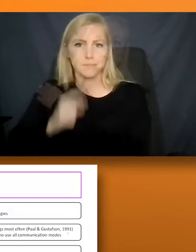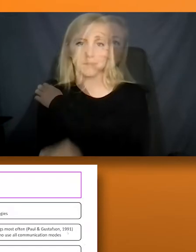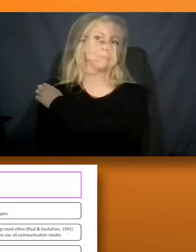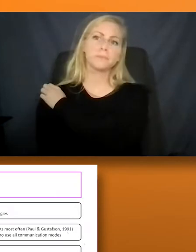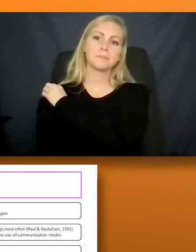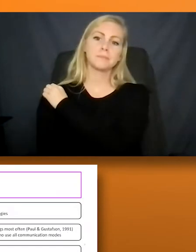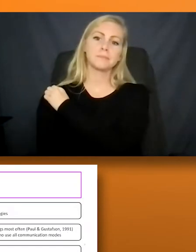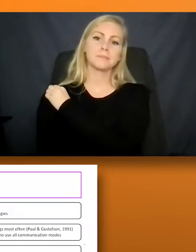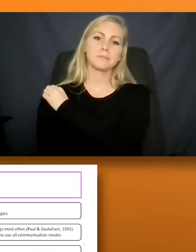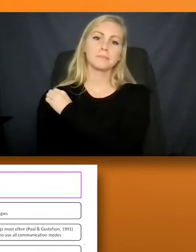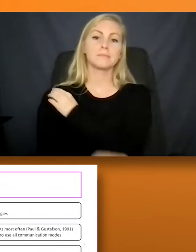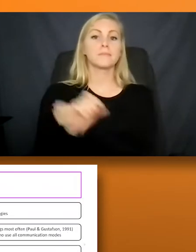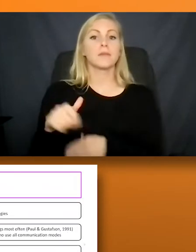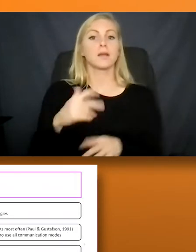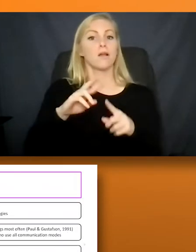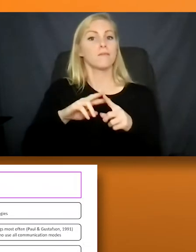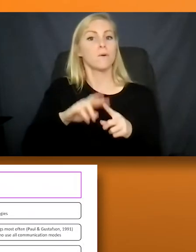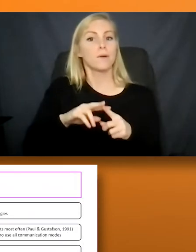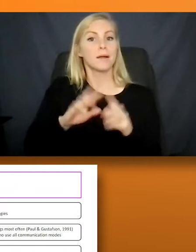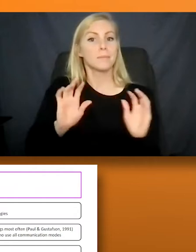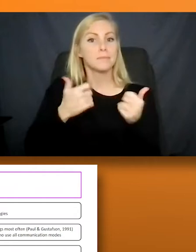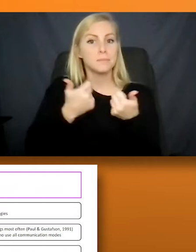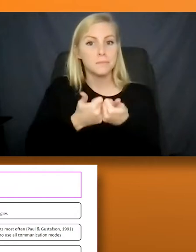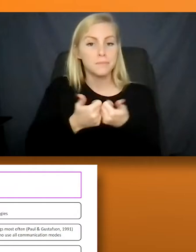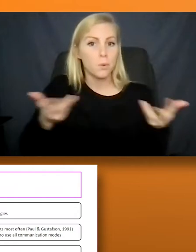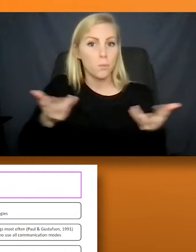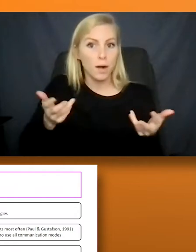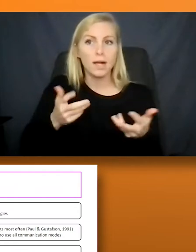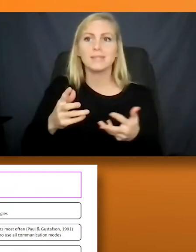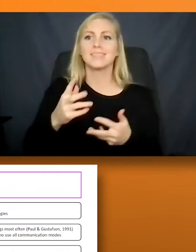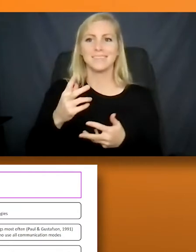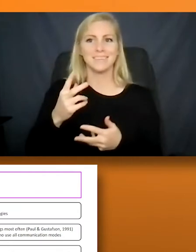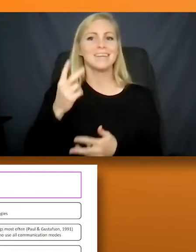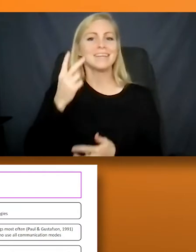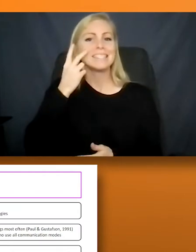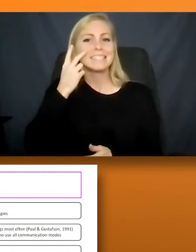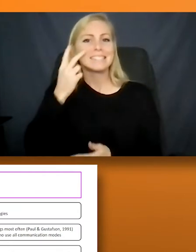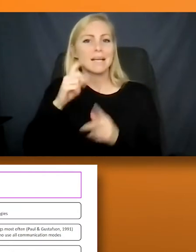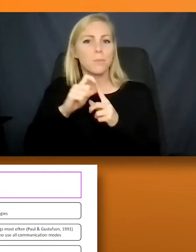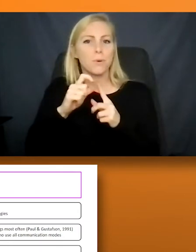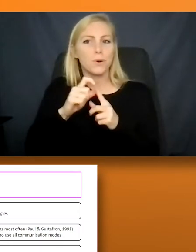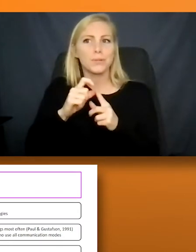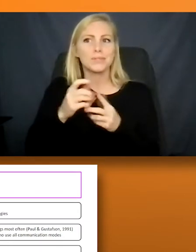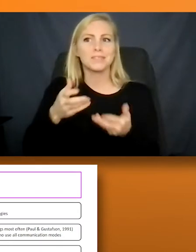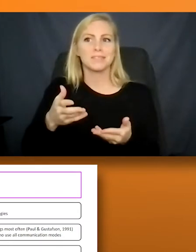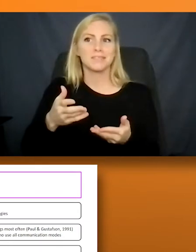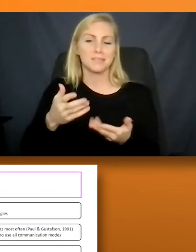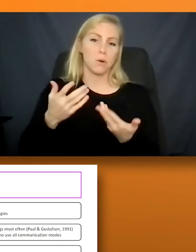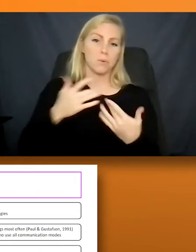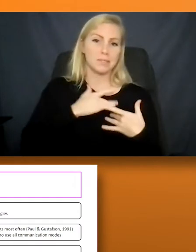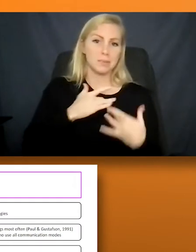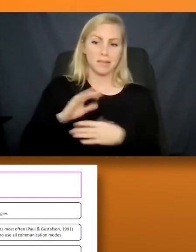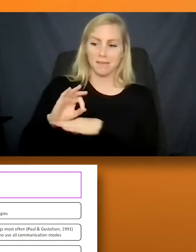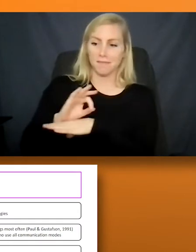Other challenges with vocabulary. We have sight words. So they are typically functional words